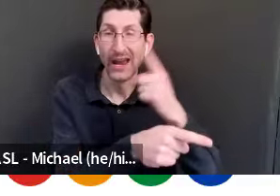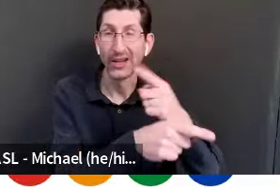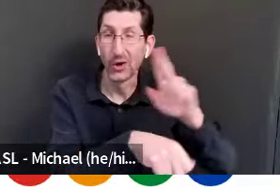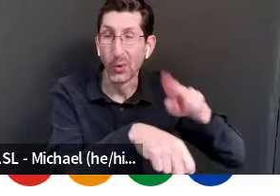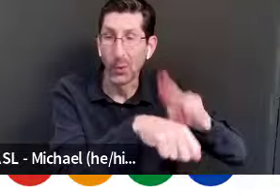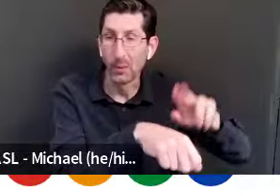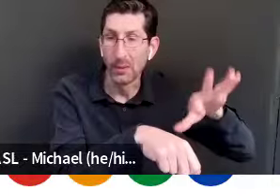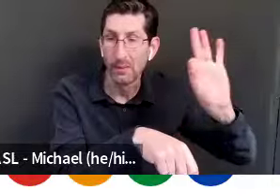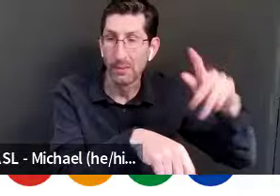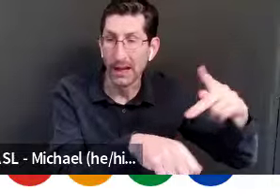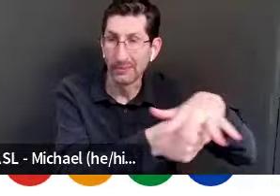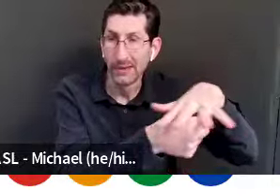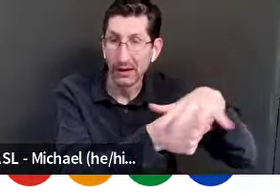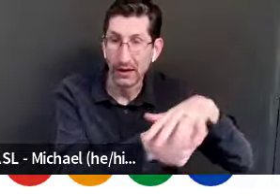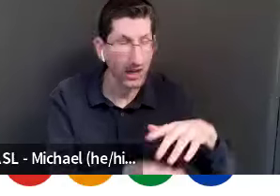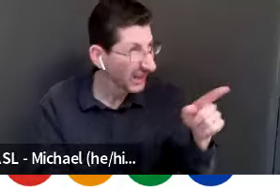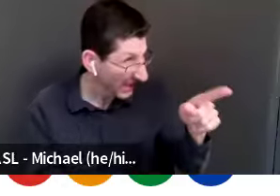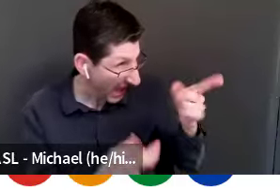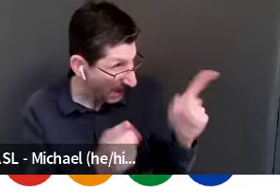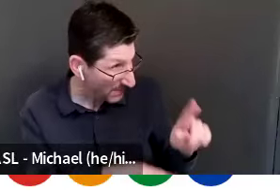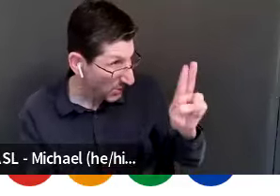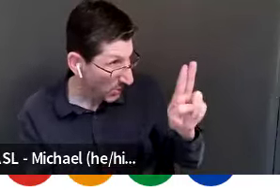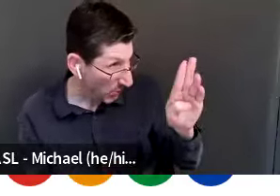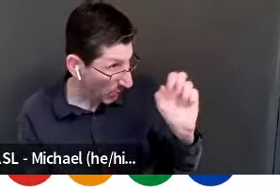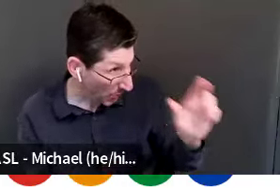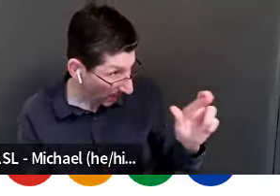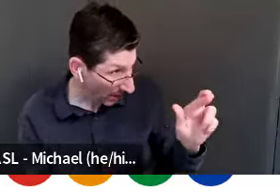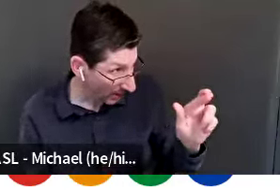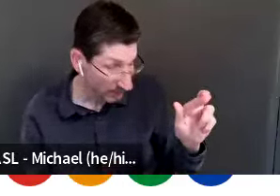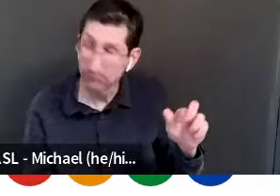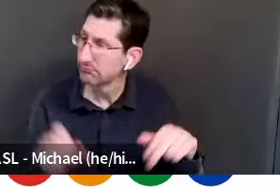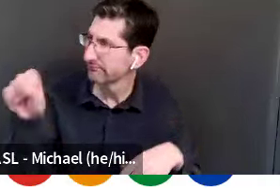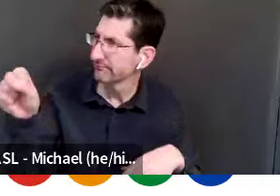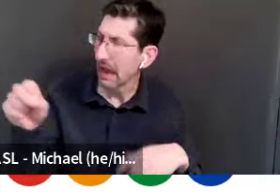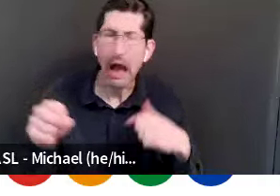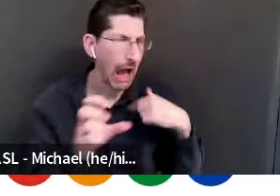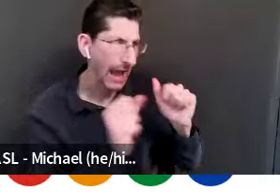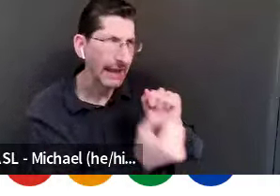THAT'S INTERESTING. I CAN BRING THIS BACK TO THE TEAM, TOO. WE CAN TALK TO -- THIS WAS UBER?